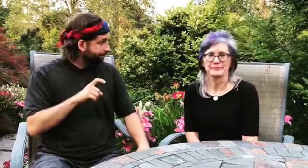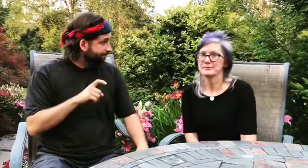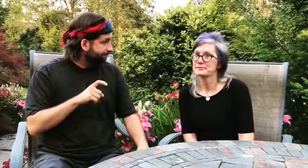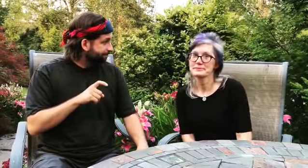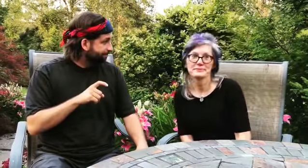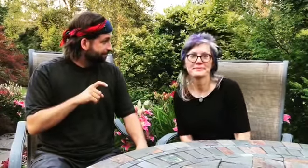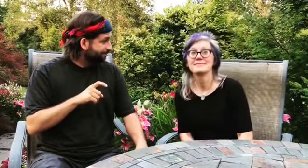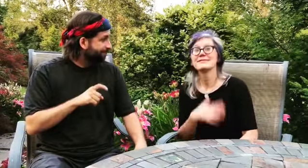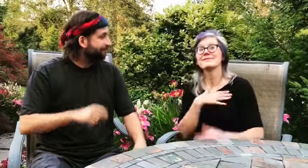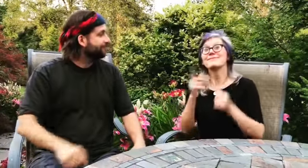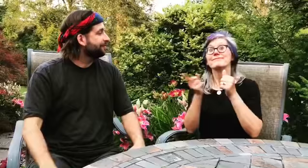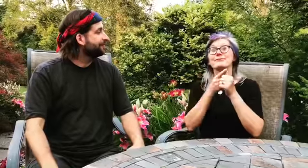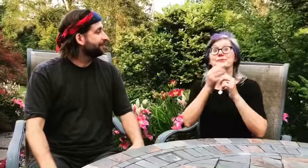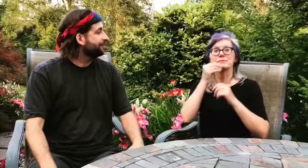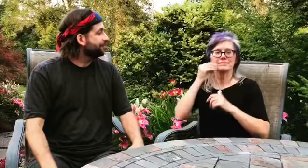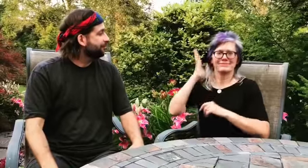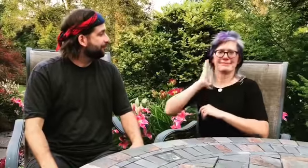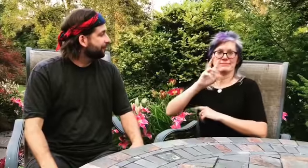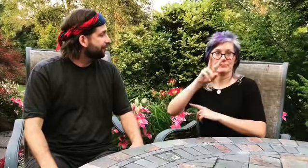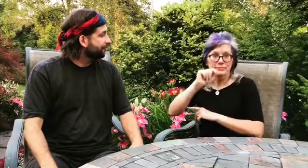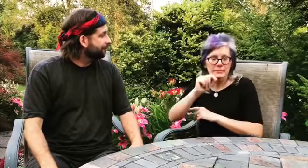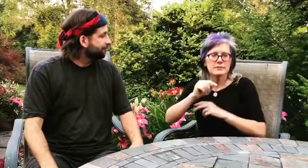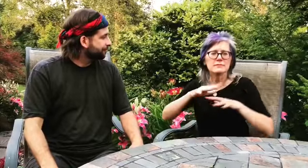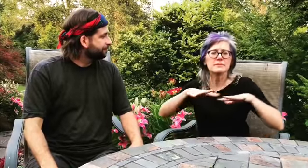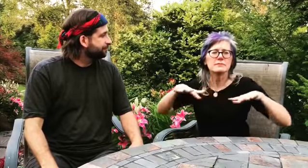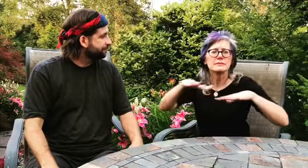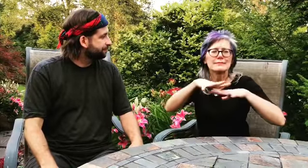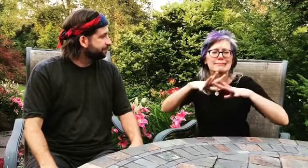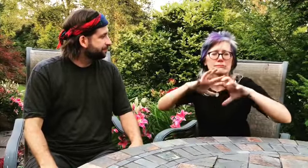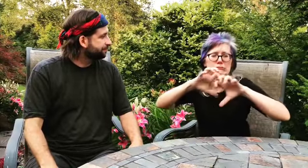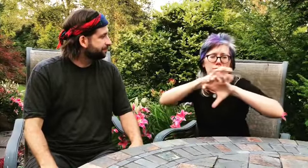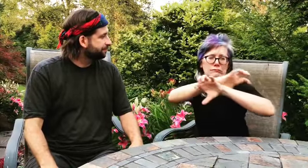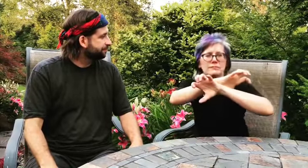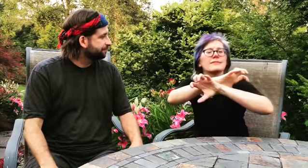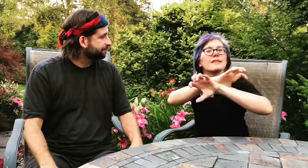R: No! My first home was in Vermont and it was a mess. Everything was overgrown.